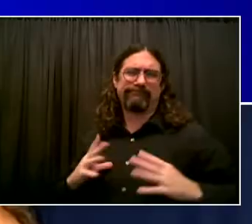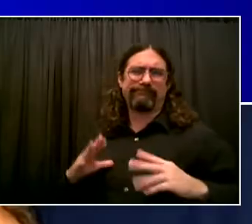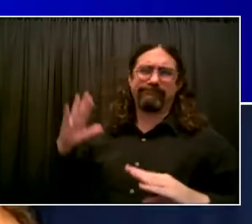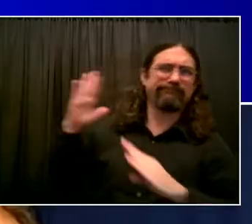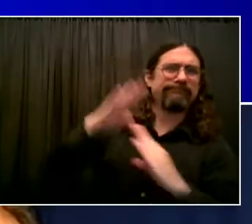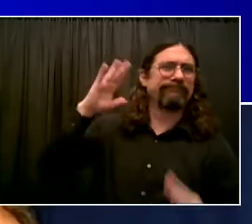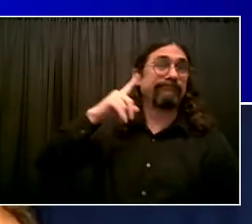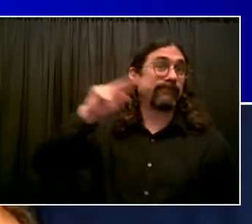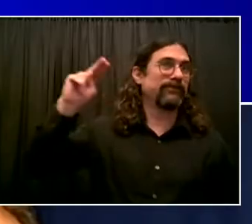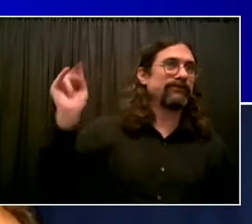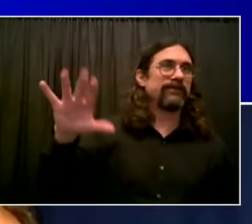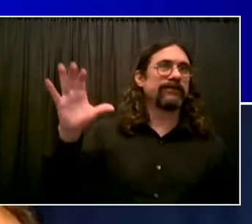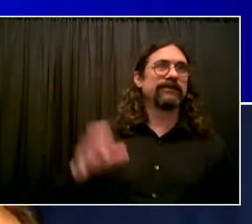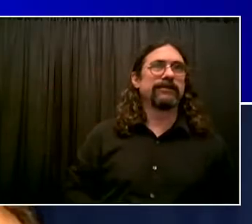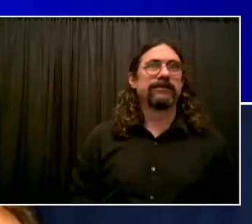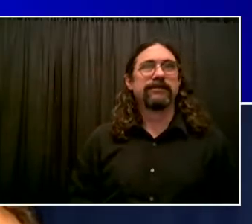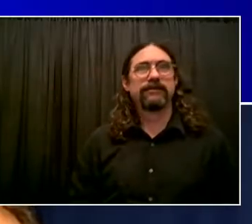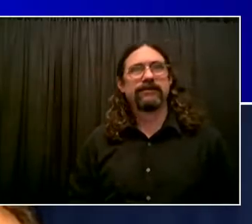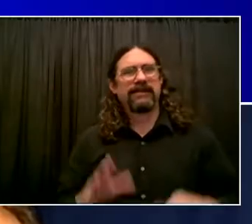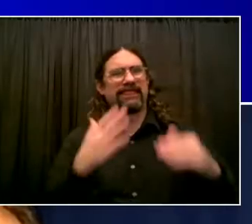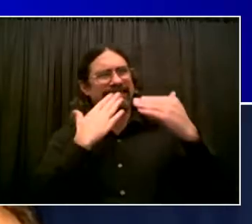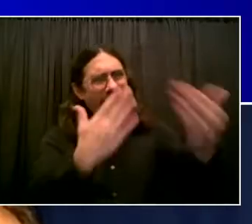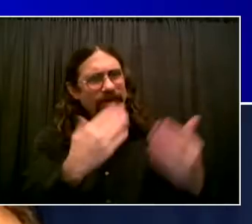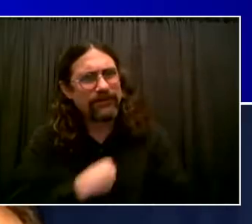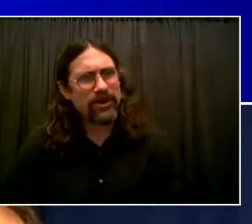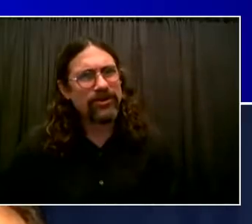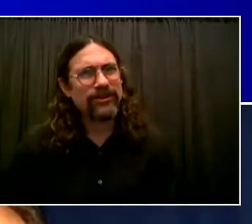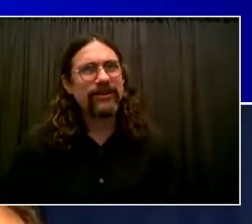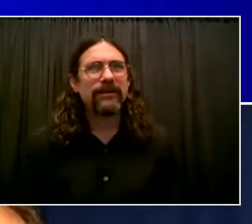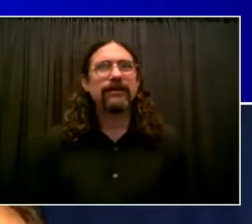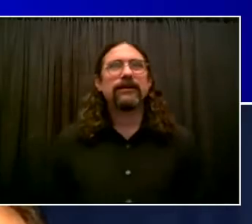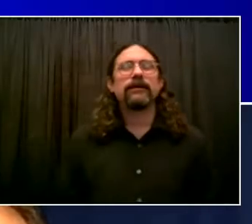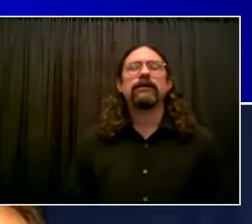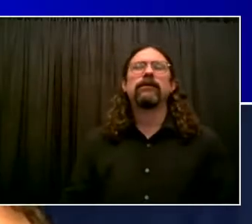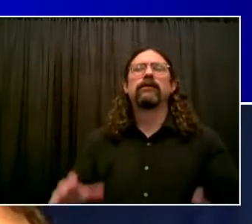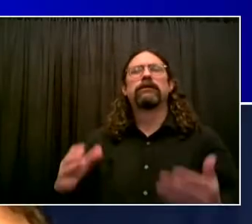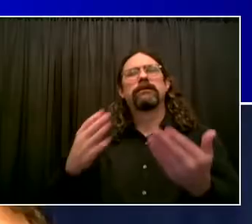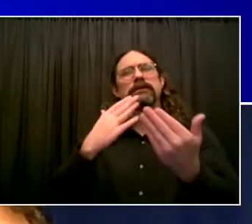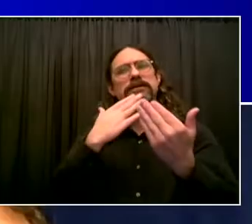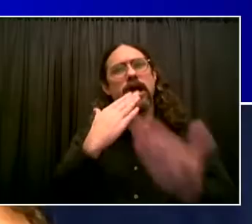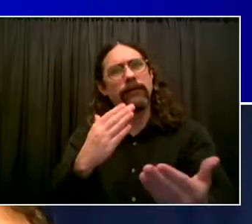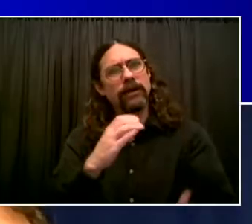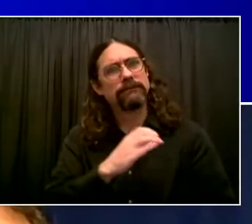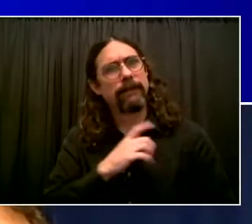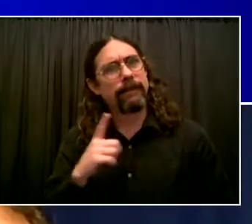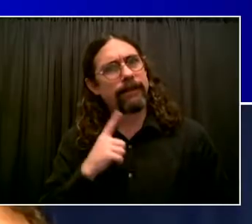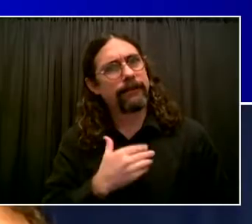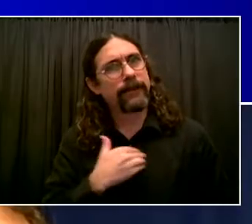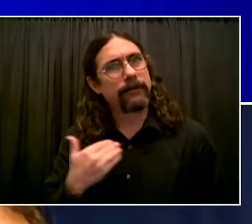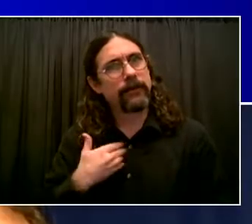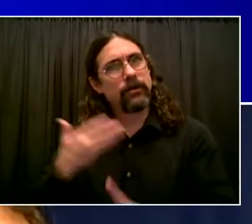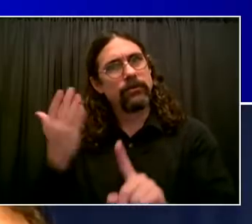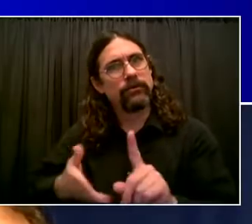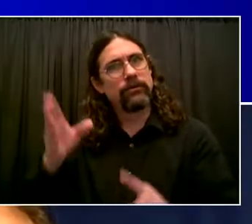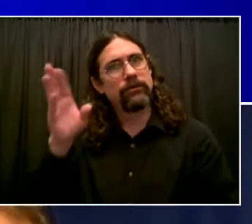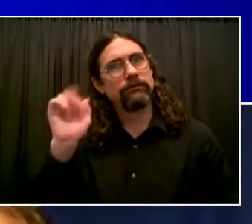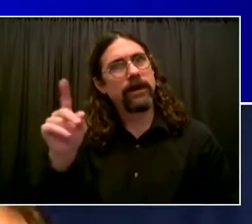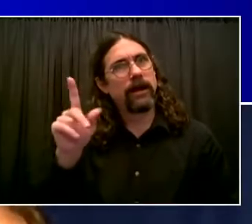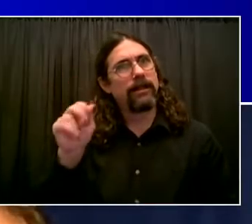VIBRANT NEW YORK CITY THAT WE CAN AND MUST BUILD FOR THE FUTURE. THANK YOU SO MUCH. YOU VHAE A LOT